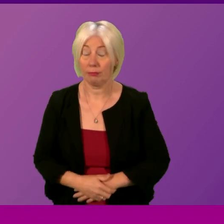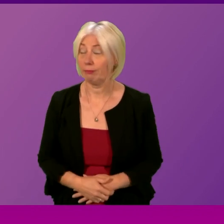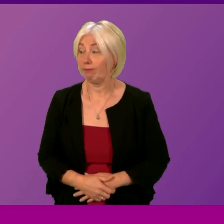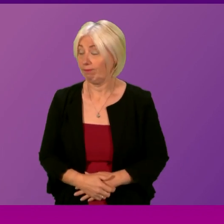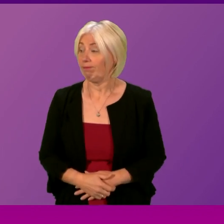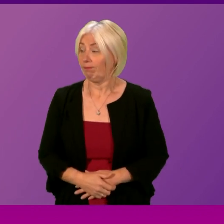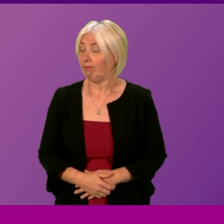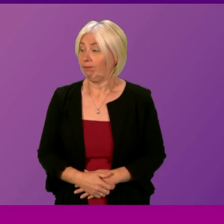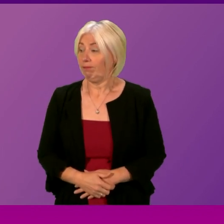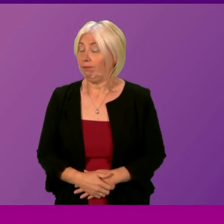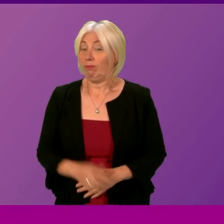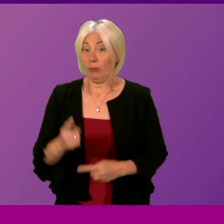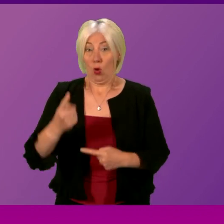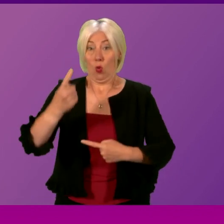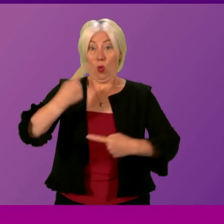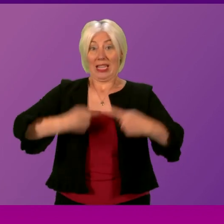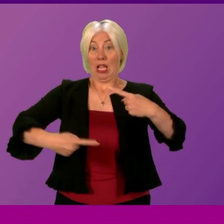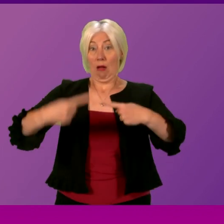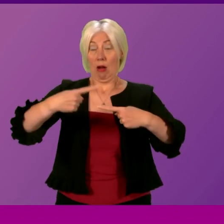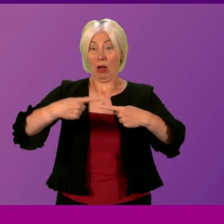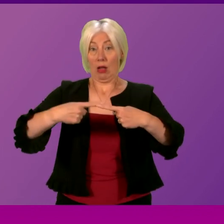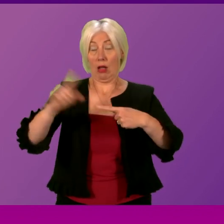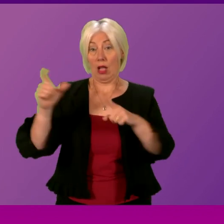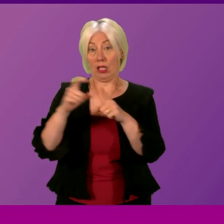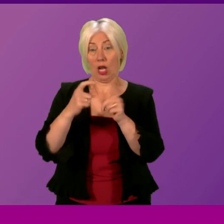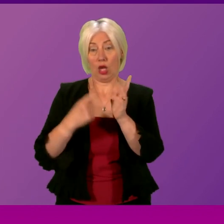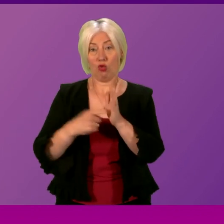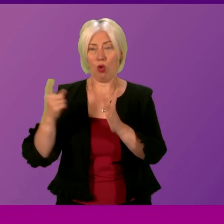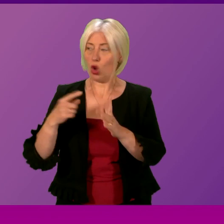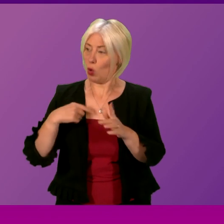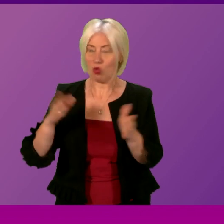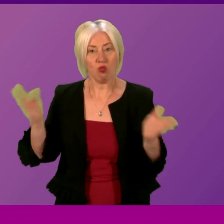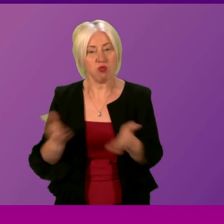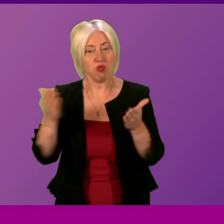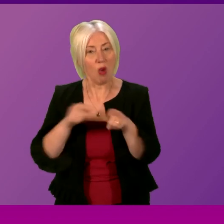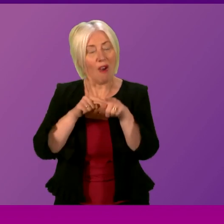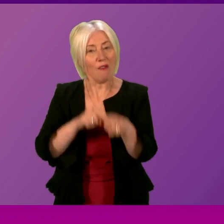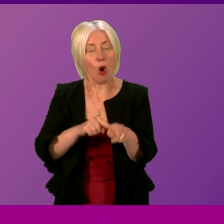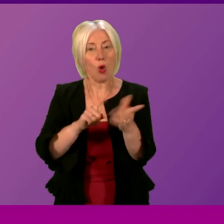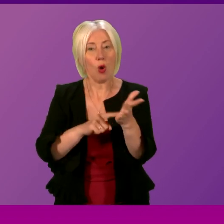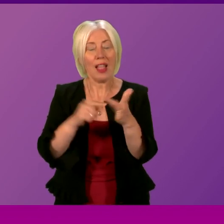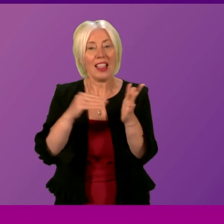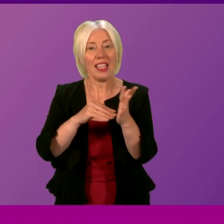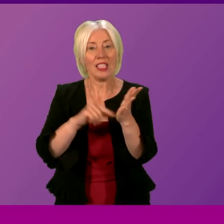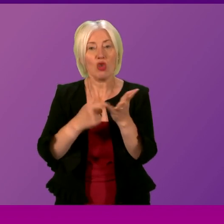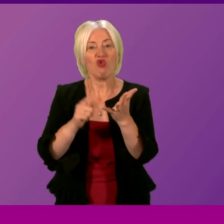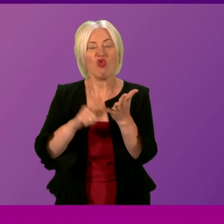It was just a year ago that Douglas Ross was urging us to follow Liz Truss over the cliff edge,